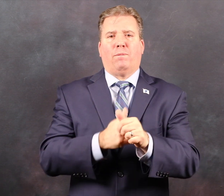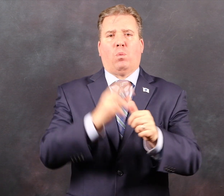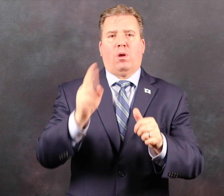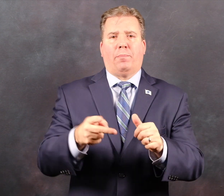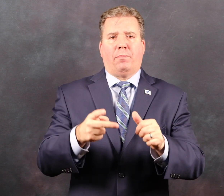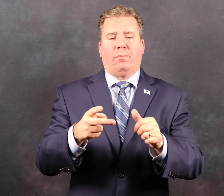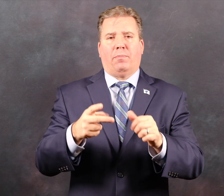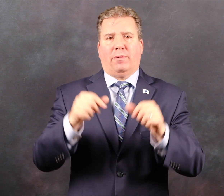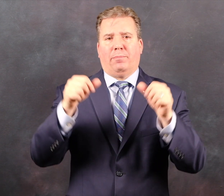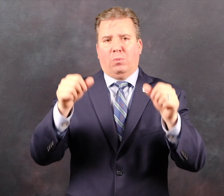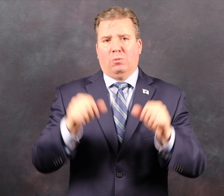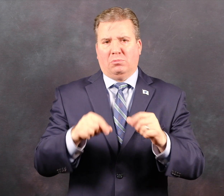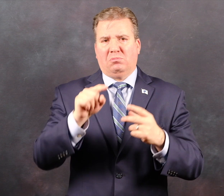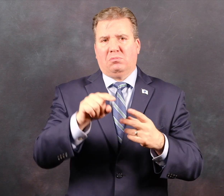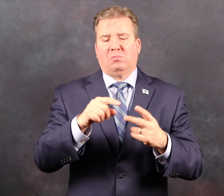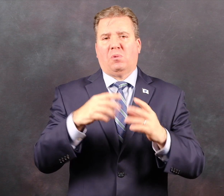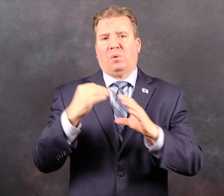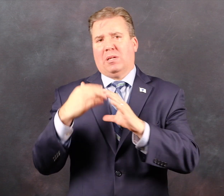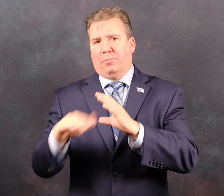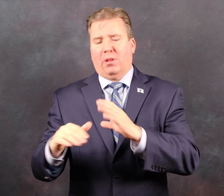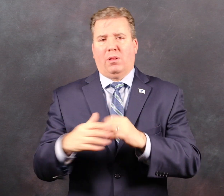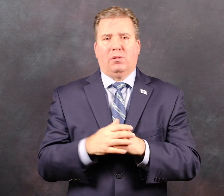Follow-up postings and emails will be sent.